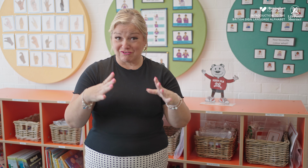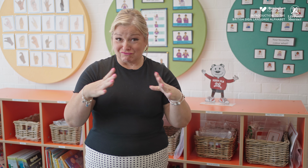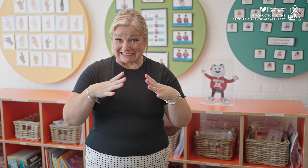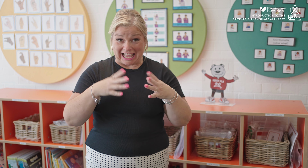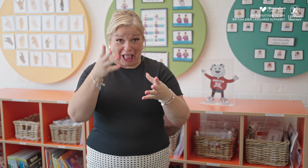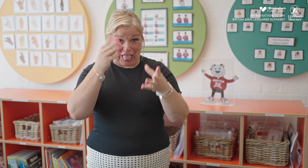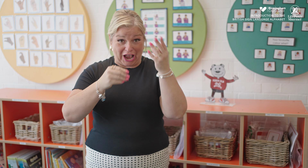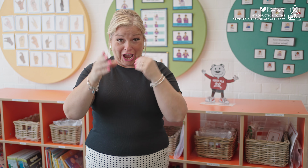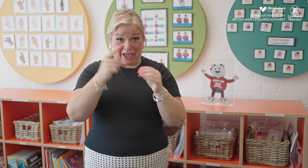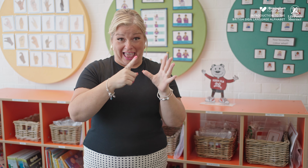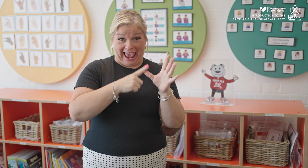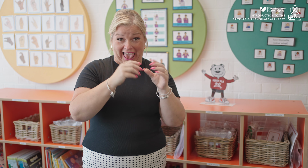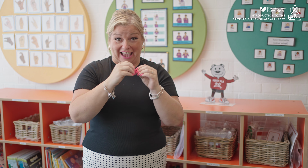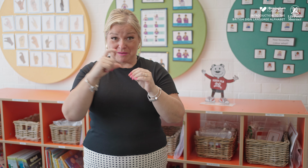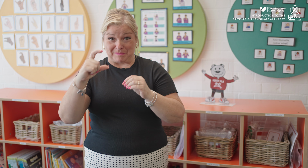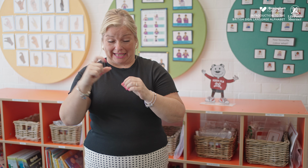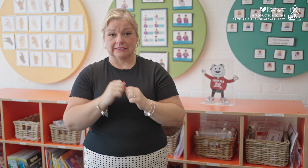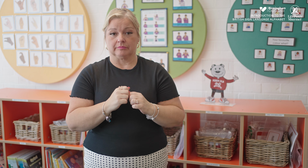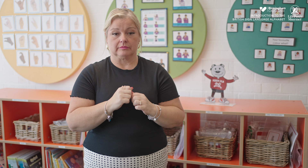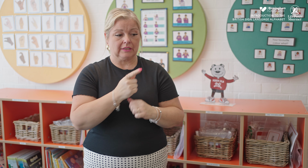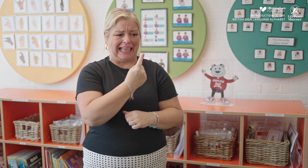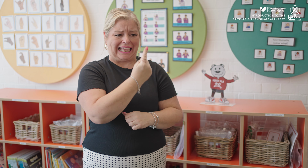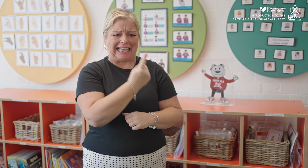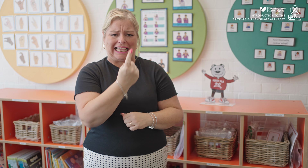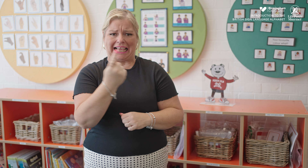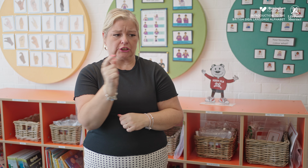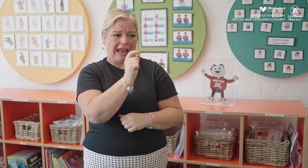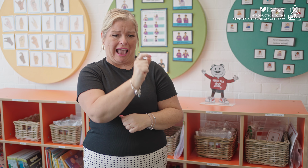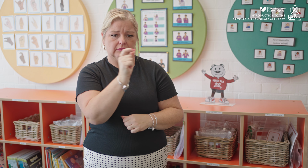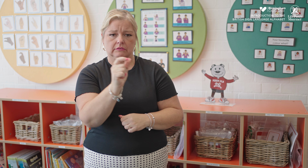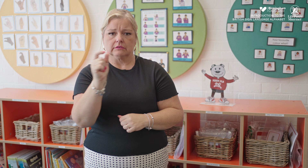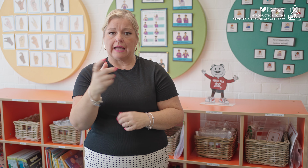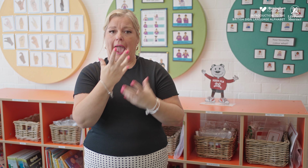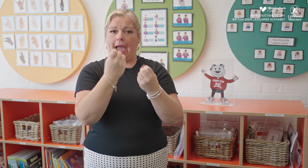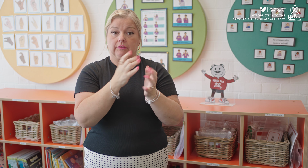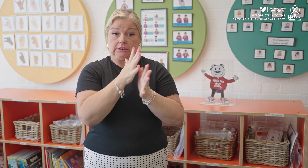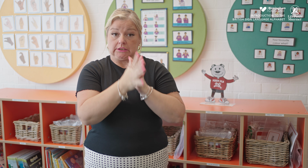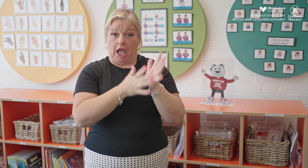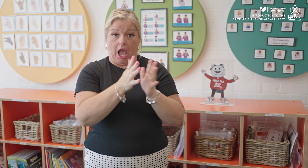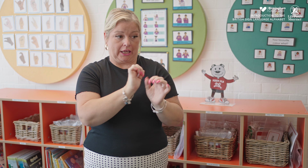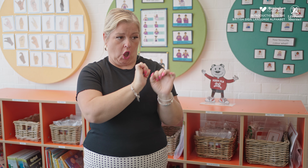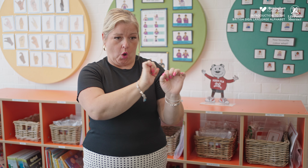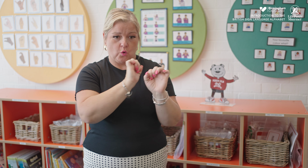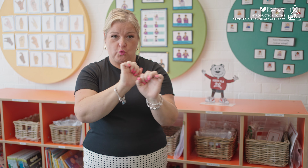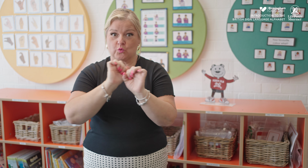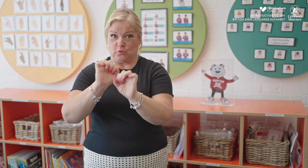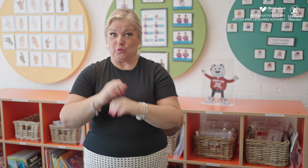Now, let's dive in to the alphabet. Each individual letter has a unique sign to match.